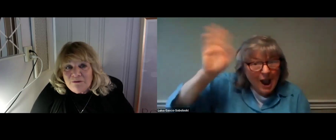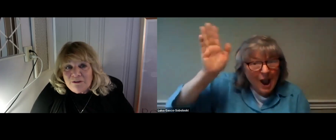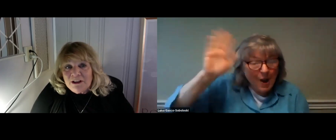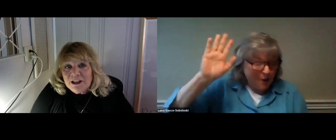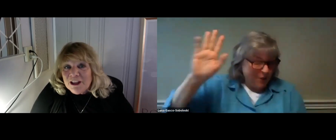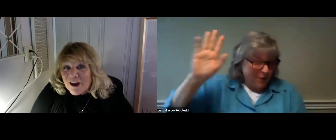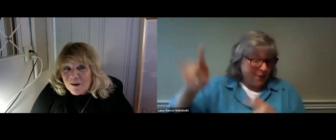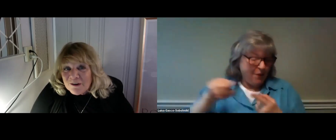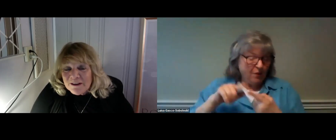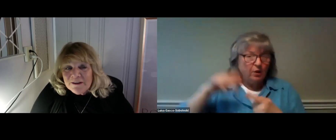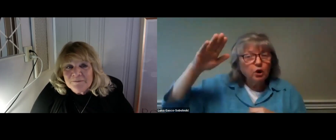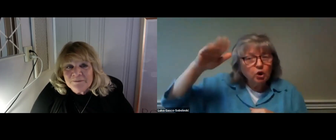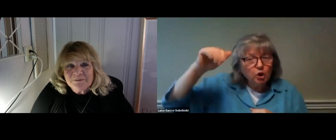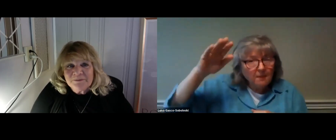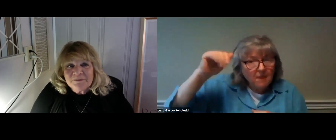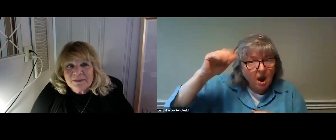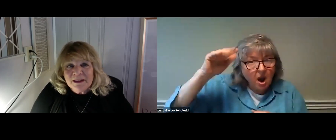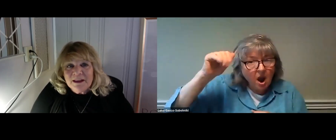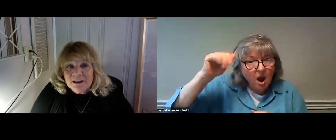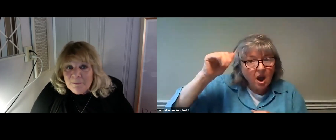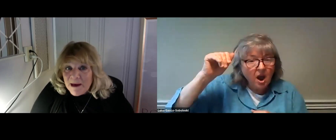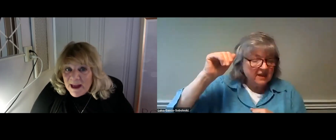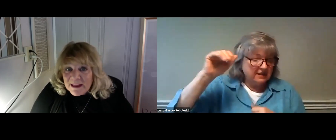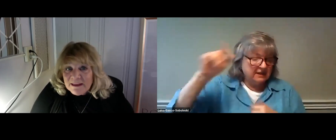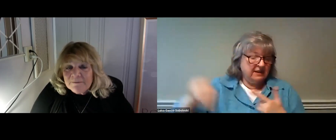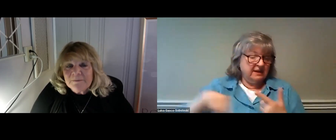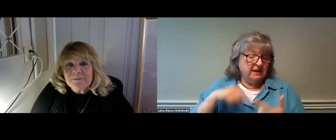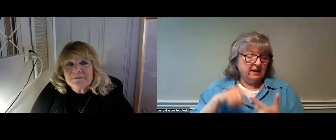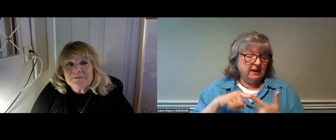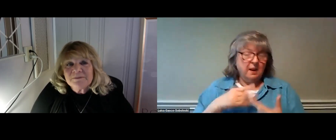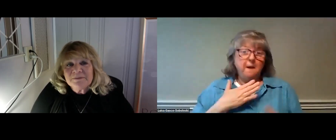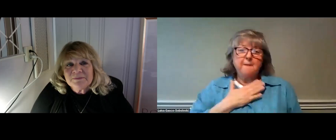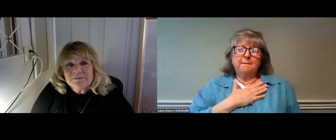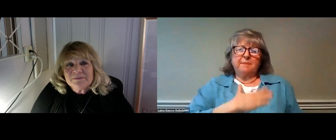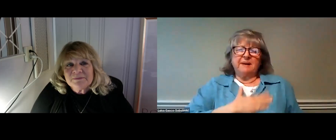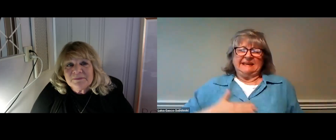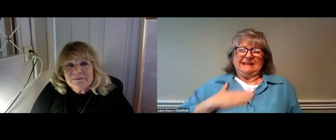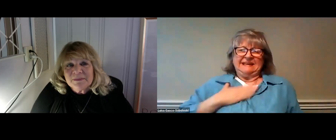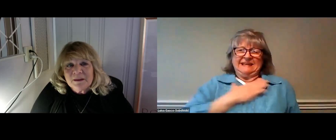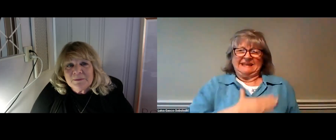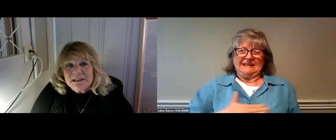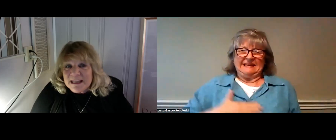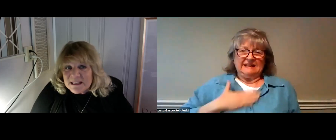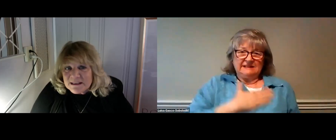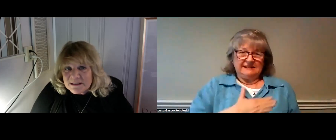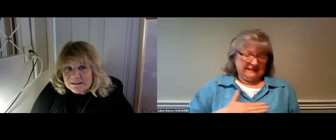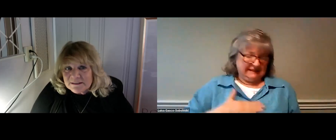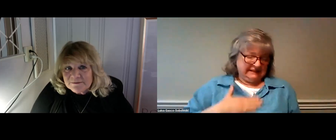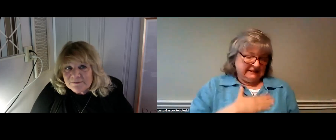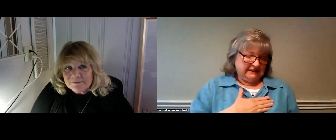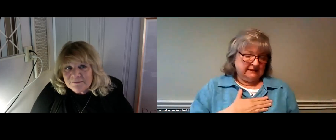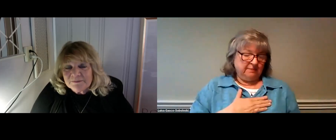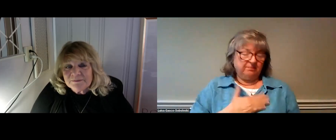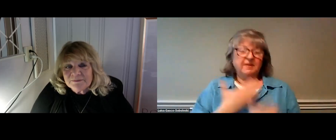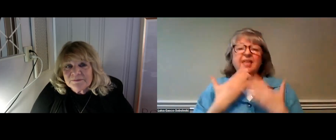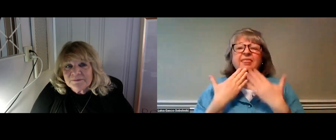Hello. - Goodbye. - Please.